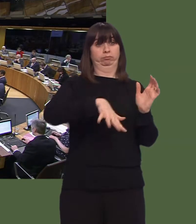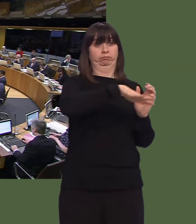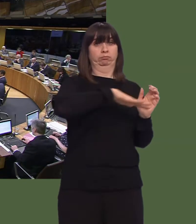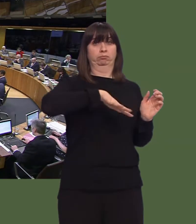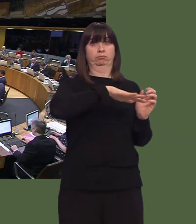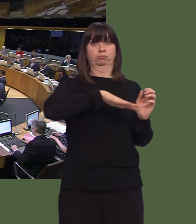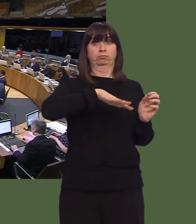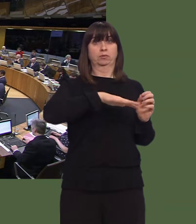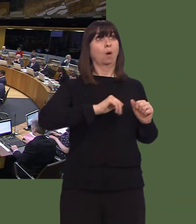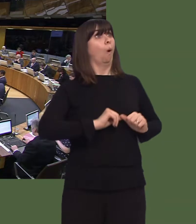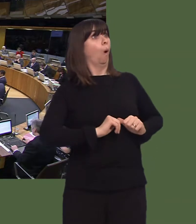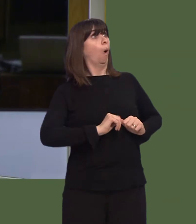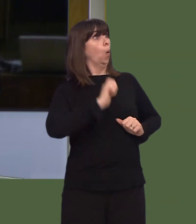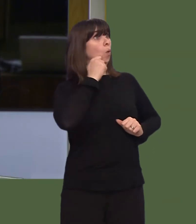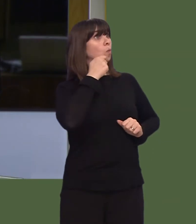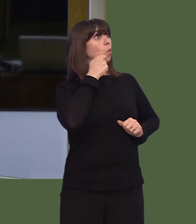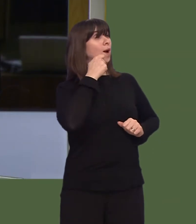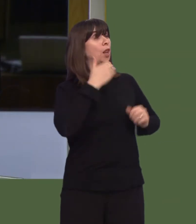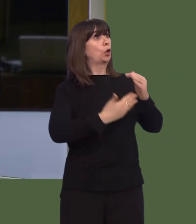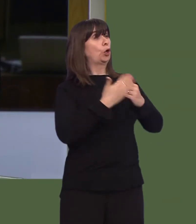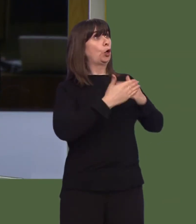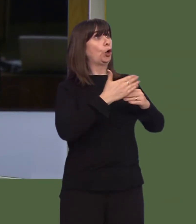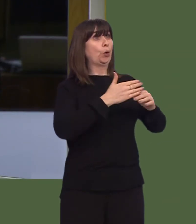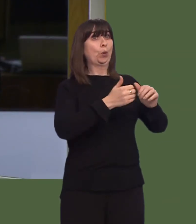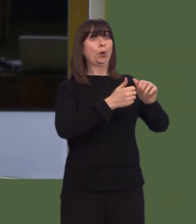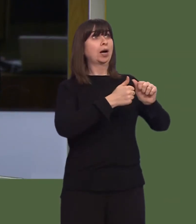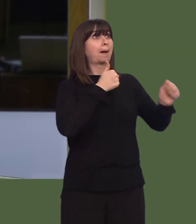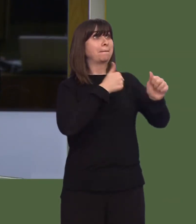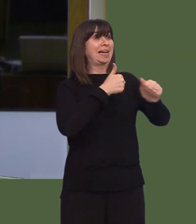investment with a new digital cluster, which could revitalise the city.